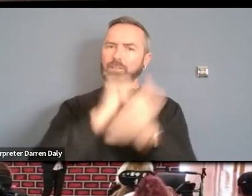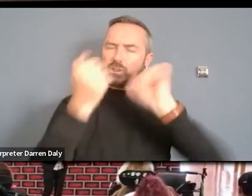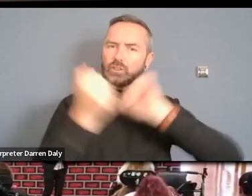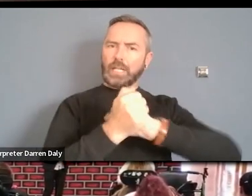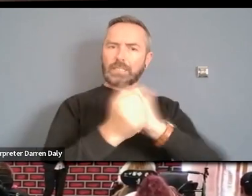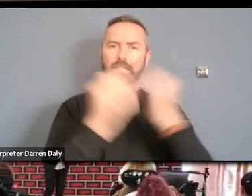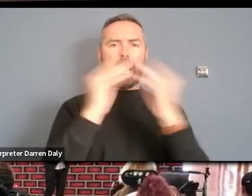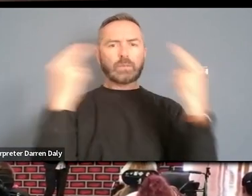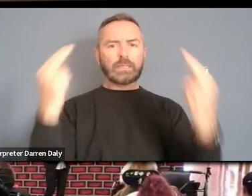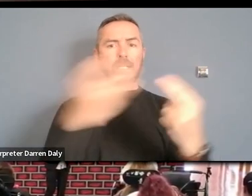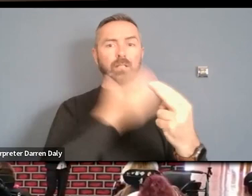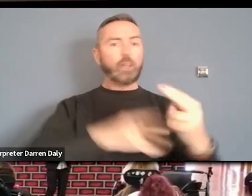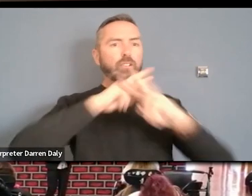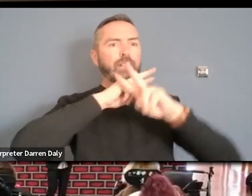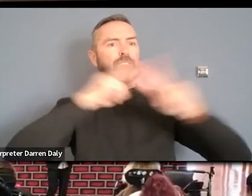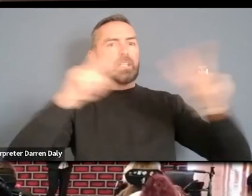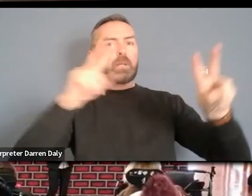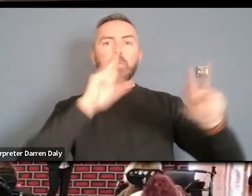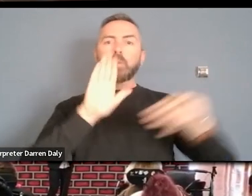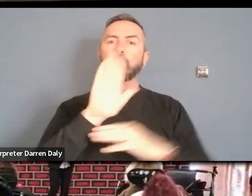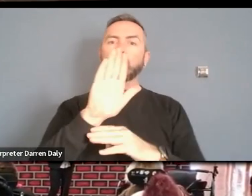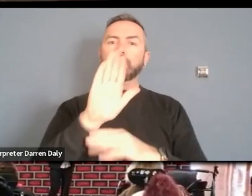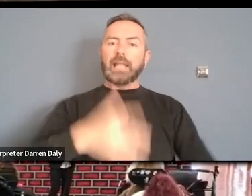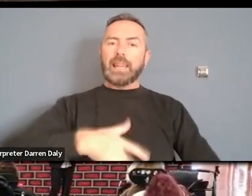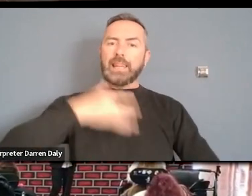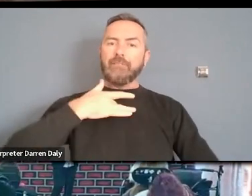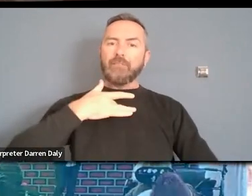just visible, but it must be liveable for all.